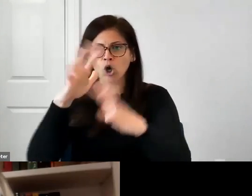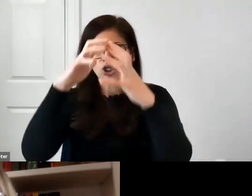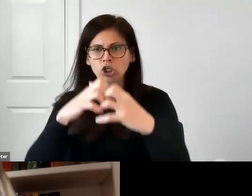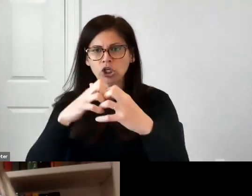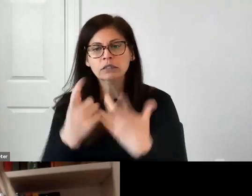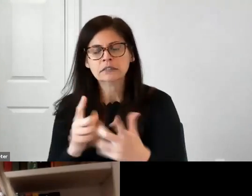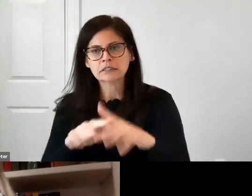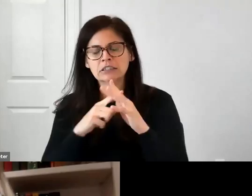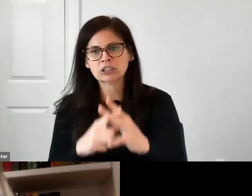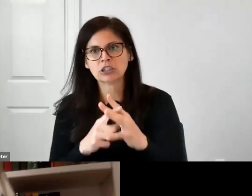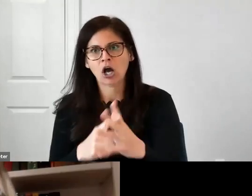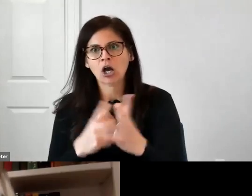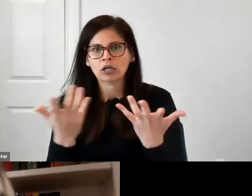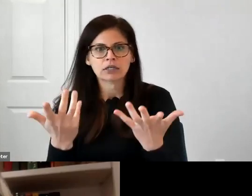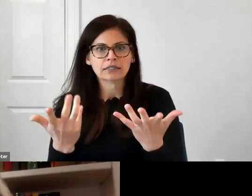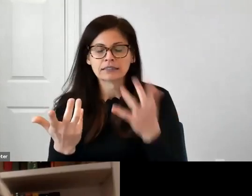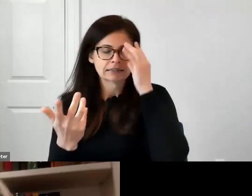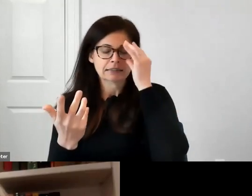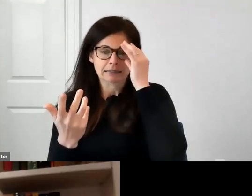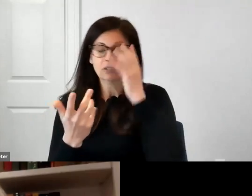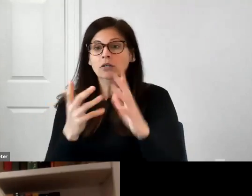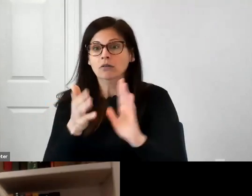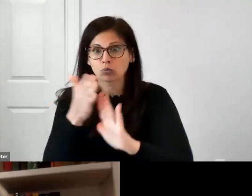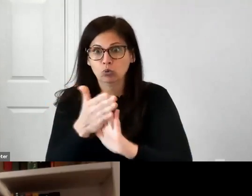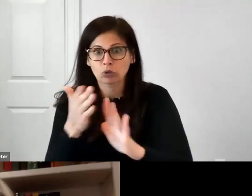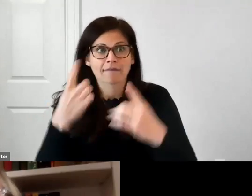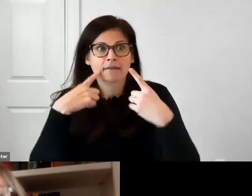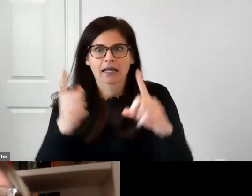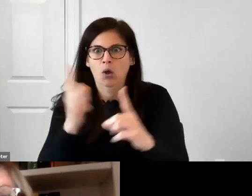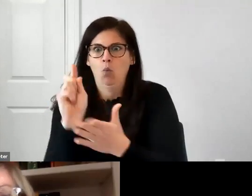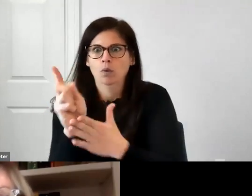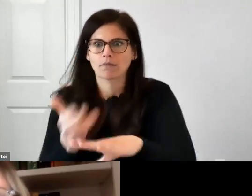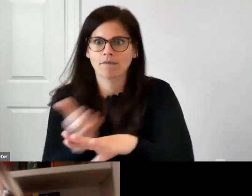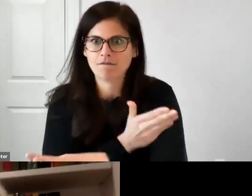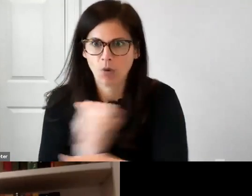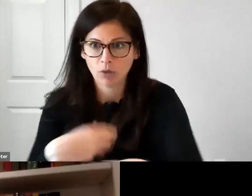one minute before we came on. But that's live television, isn't it?